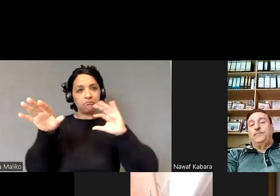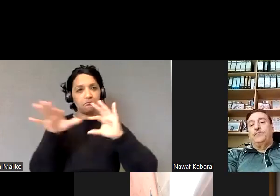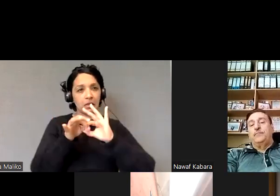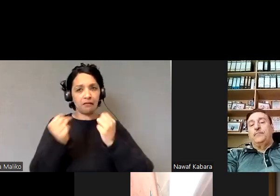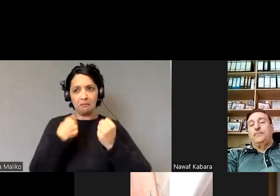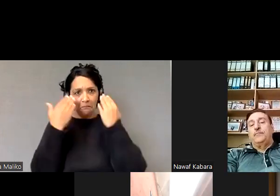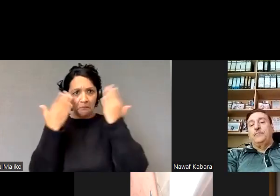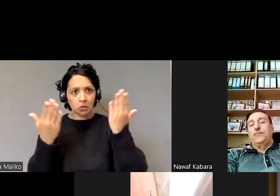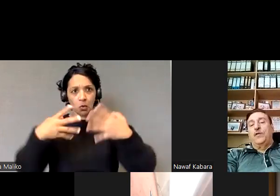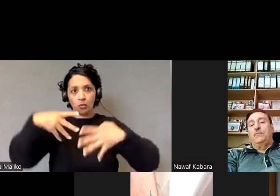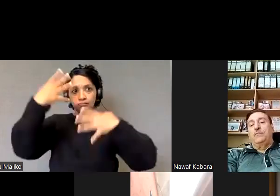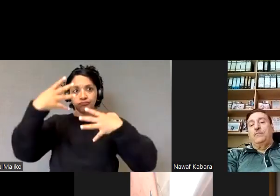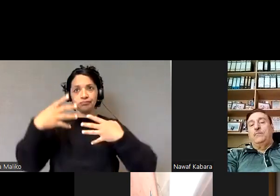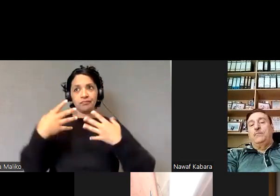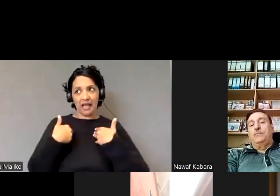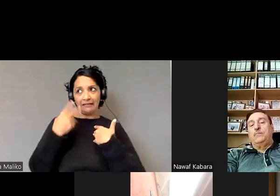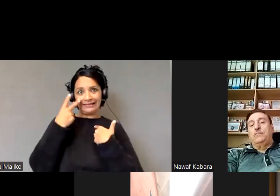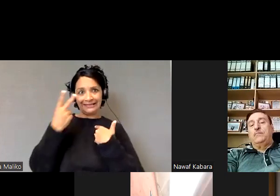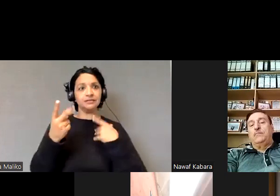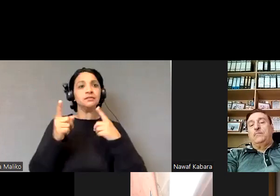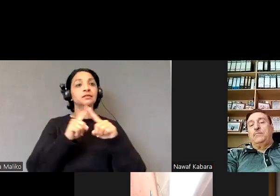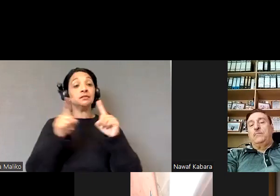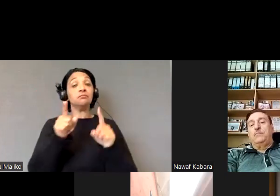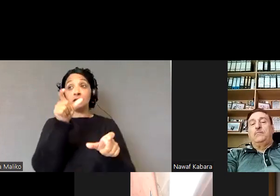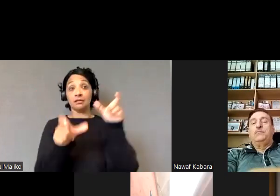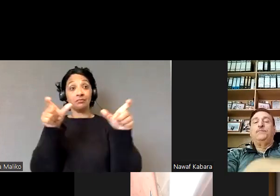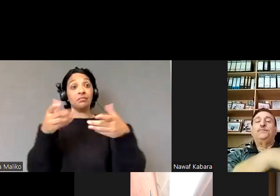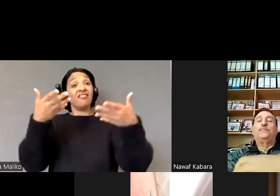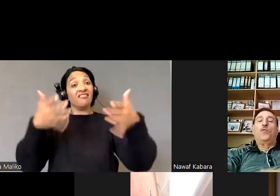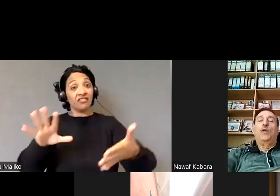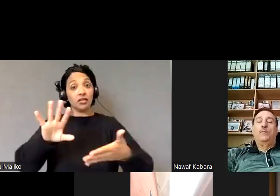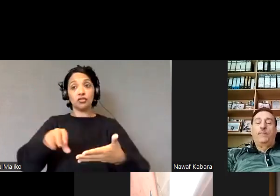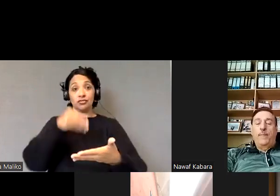in the room or not, otherwise all of you who have participated and registered are going